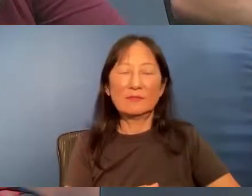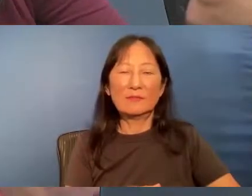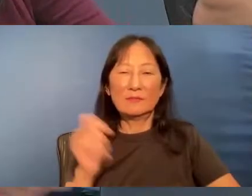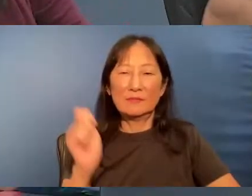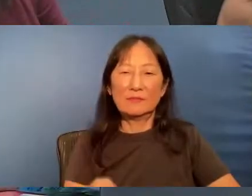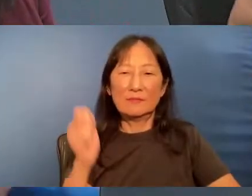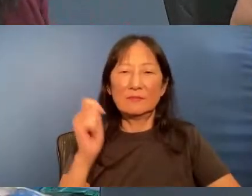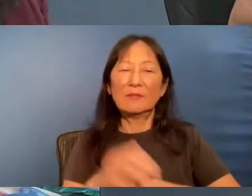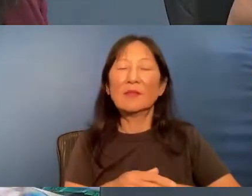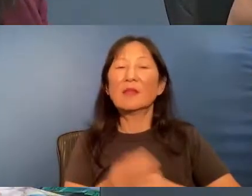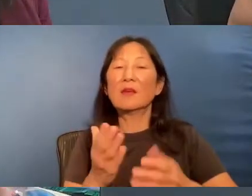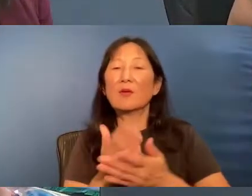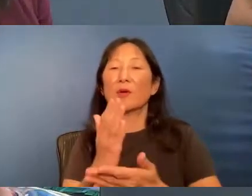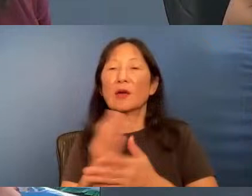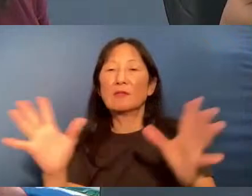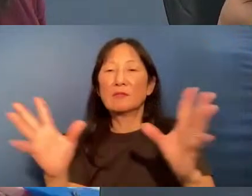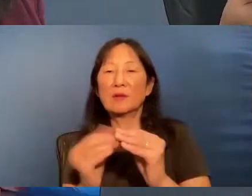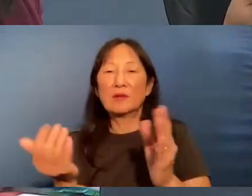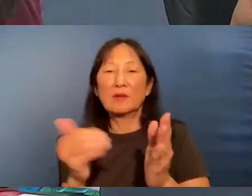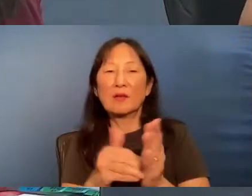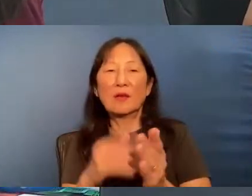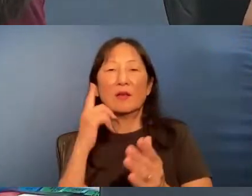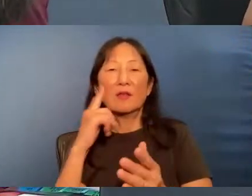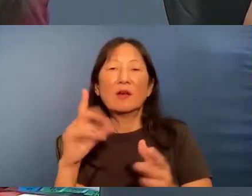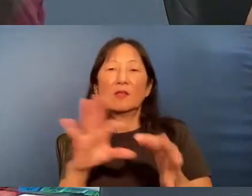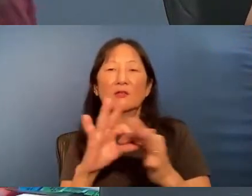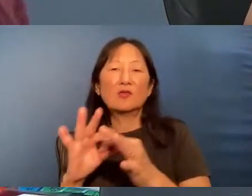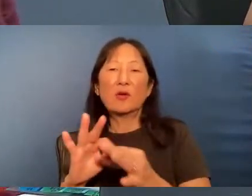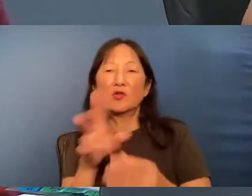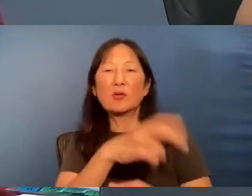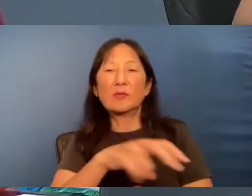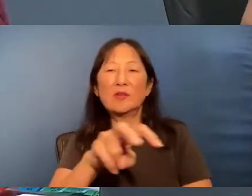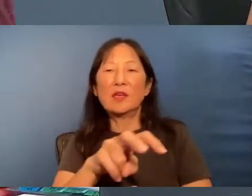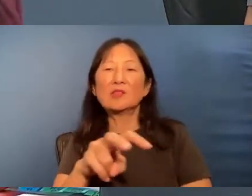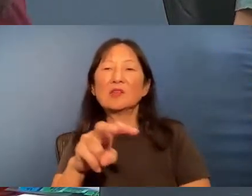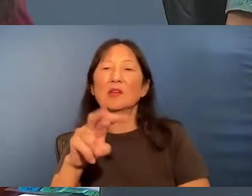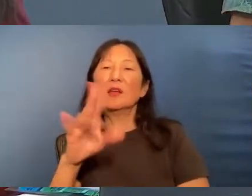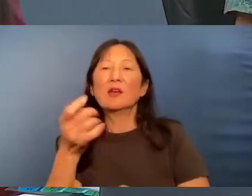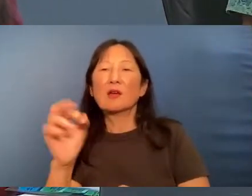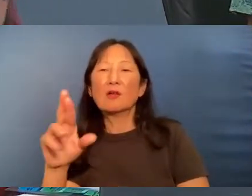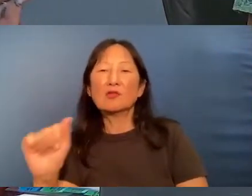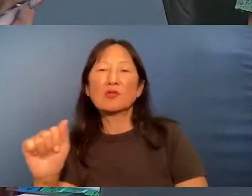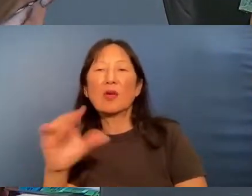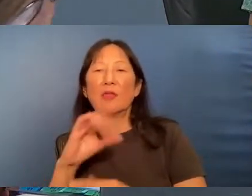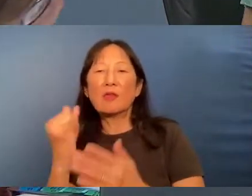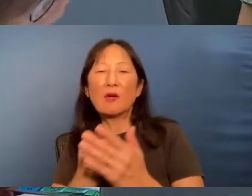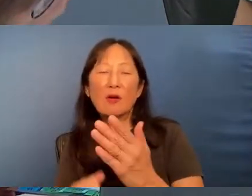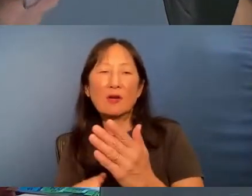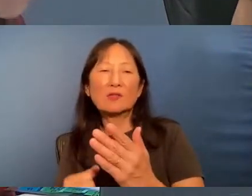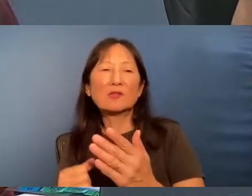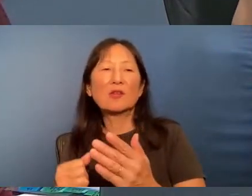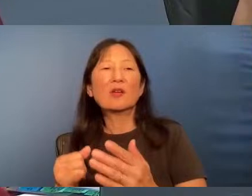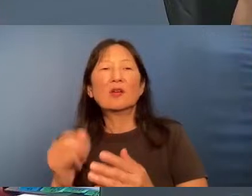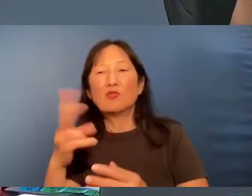All right. We're reconvening the joint transportation culture in the Arts and Health and Human Services committees on our 1:15 PM